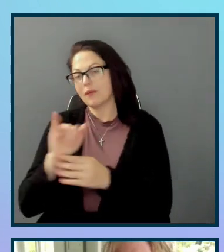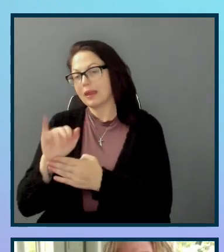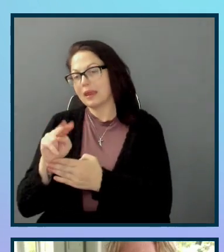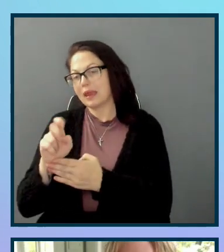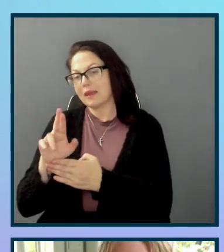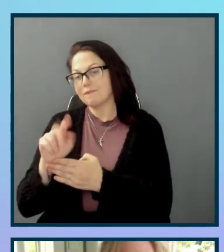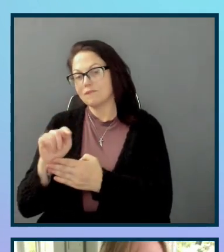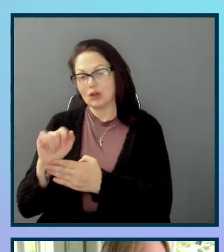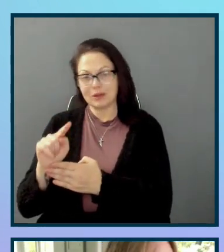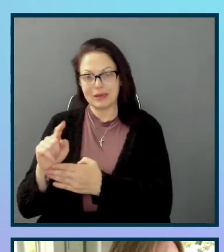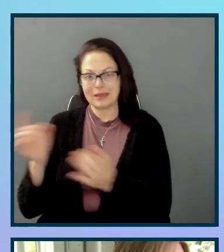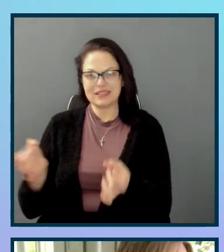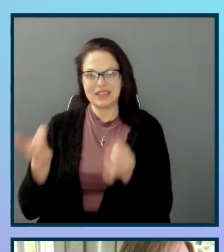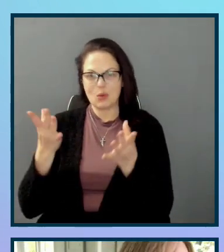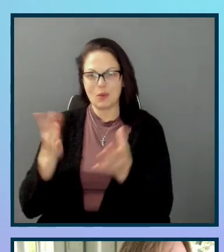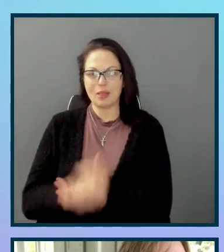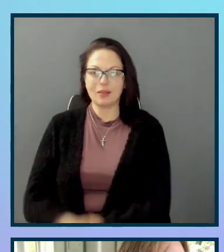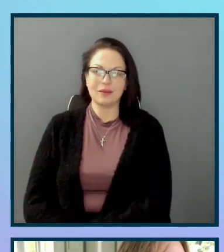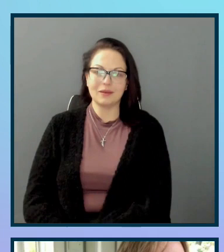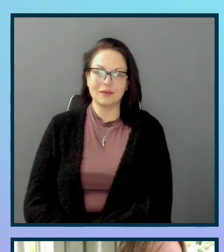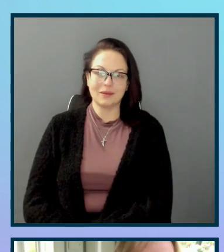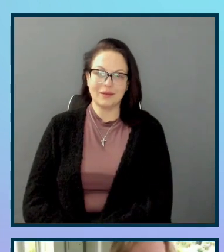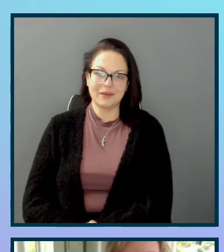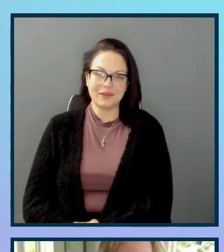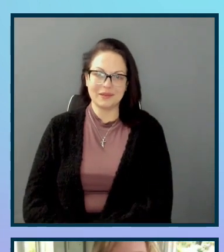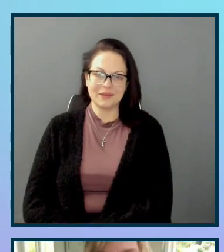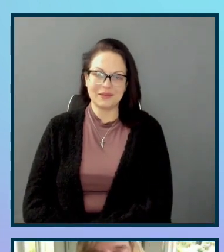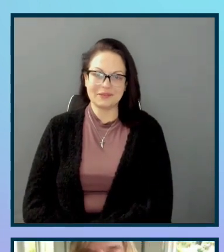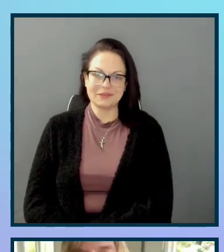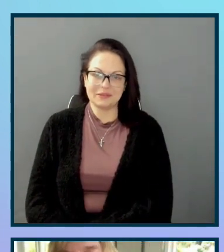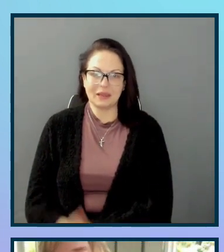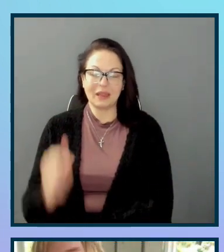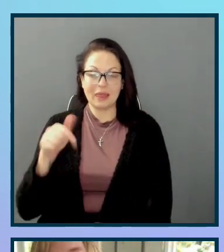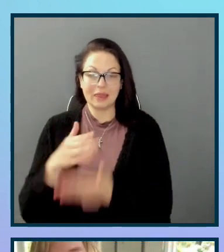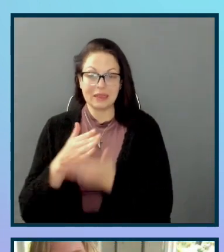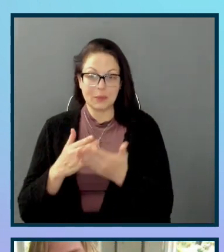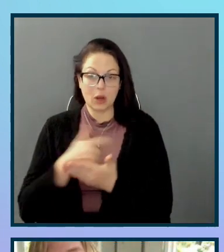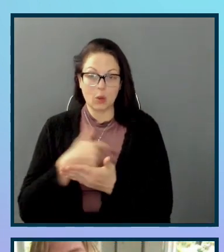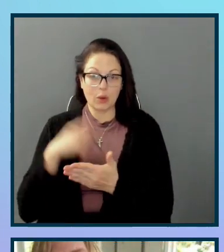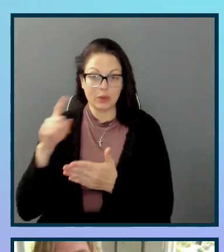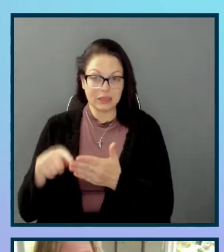It's terrible. It looks terrible, okay? This is the part where we need to get into our pixels